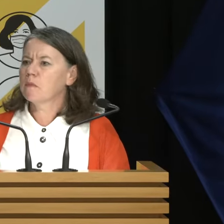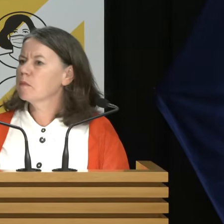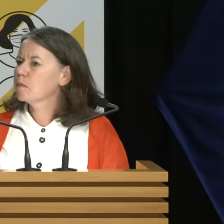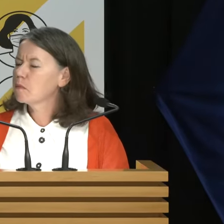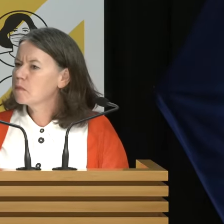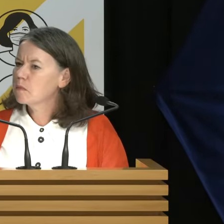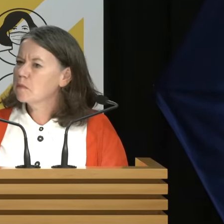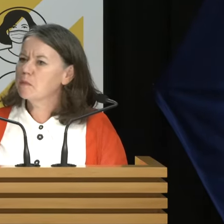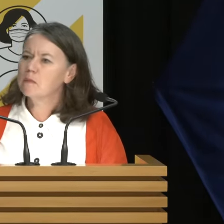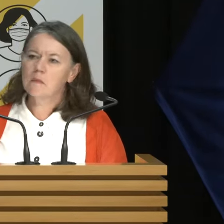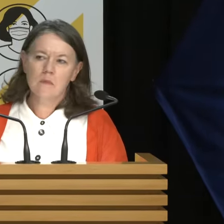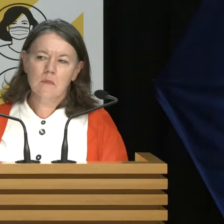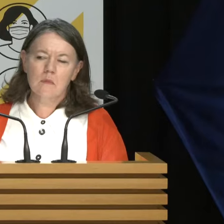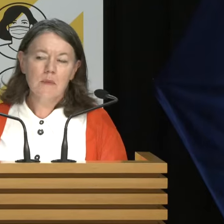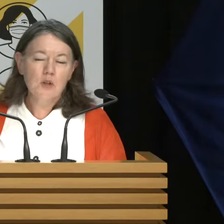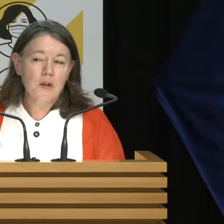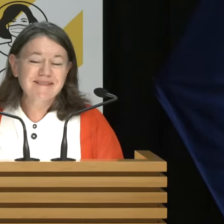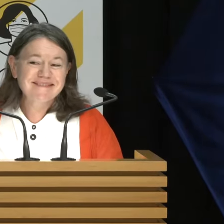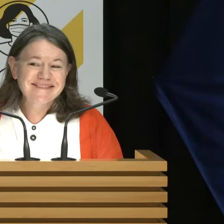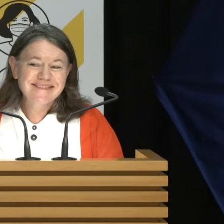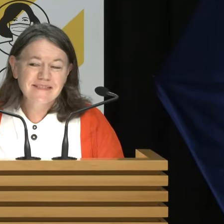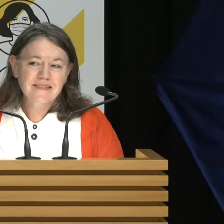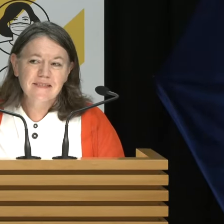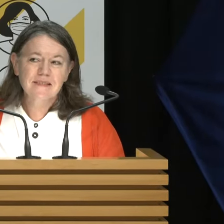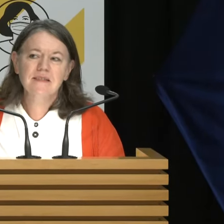Auckland resident.